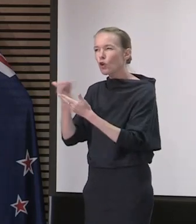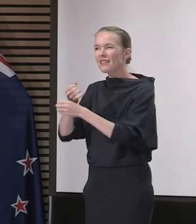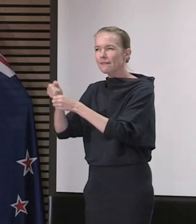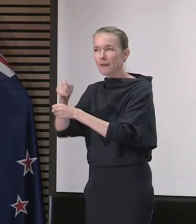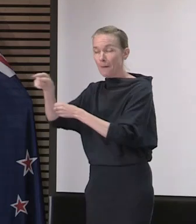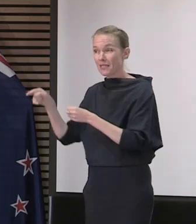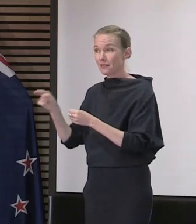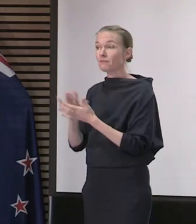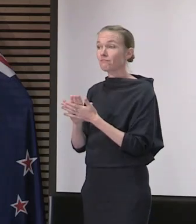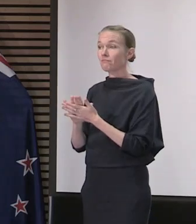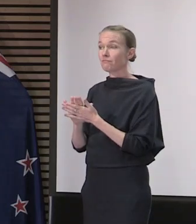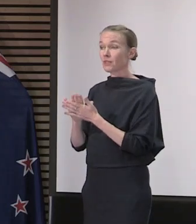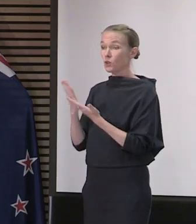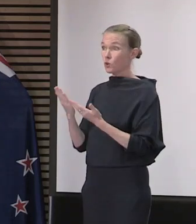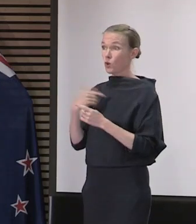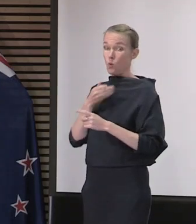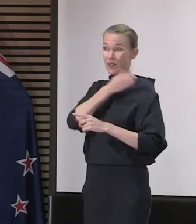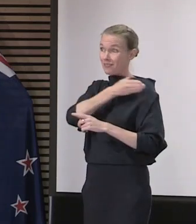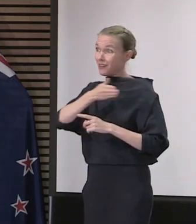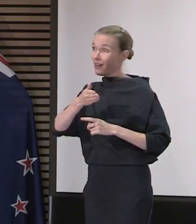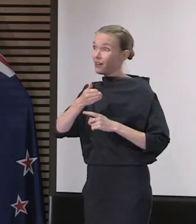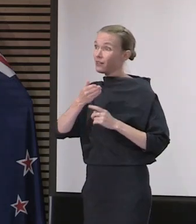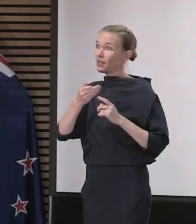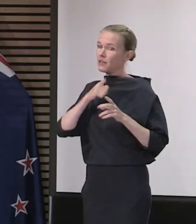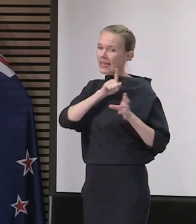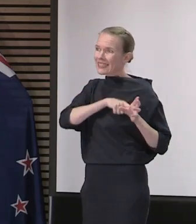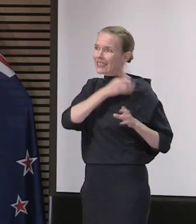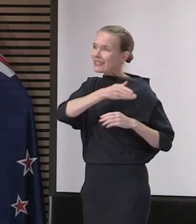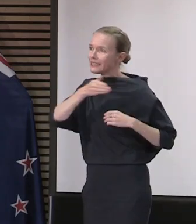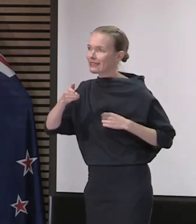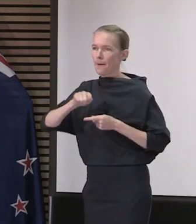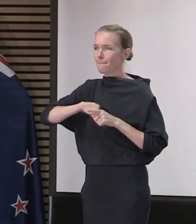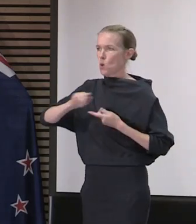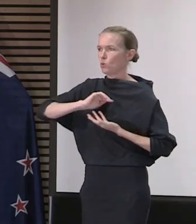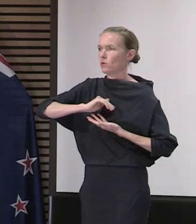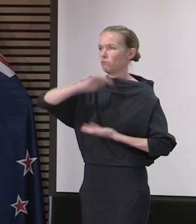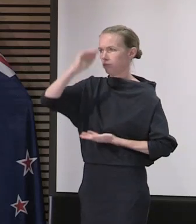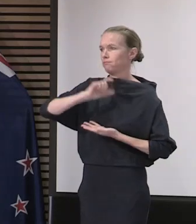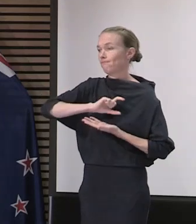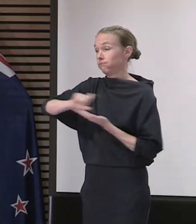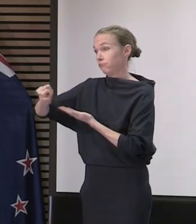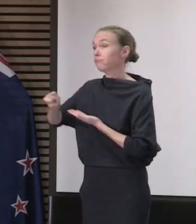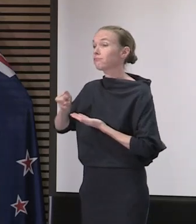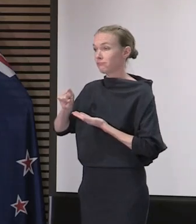practices, pharmacies, workplaces and other providers, and this is more than has ever been distributed